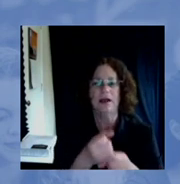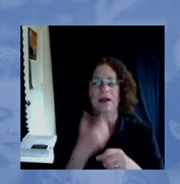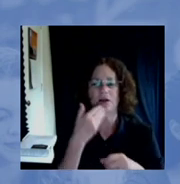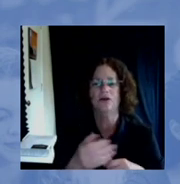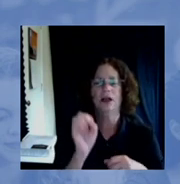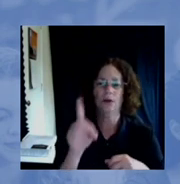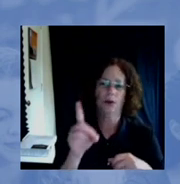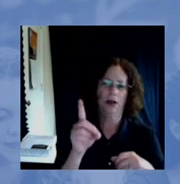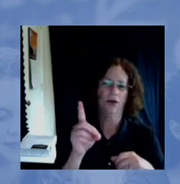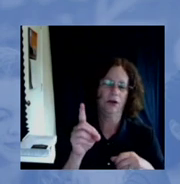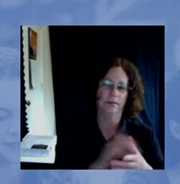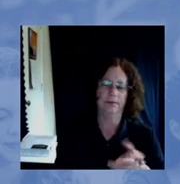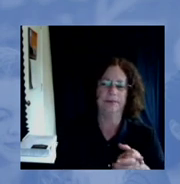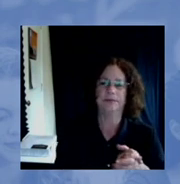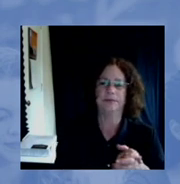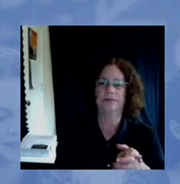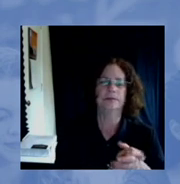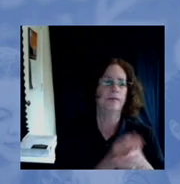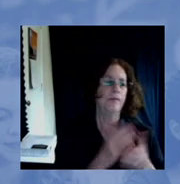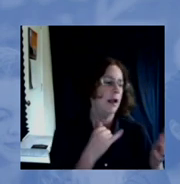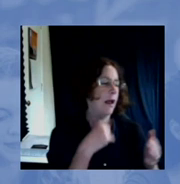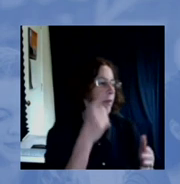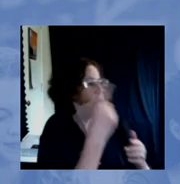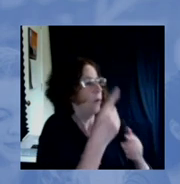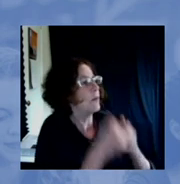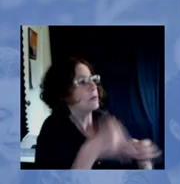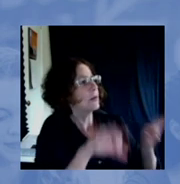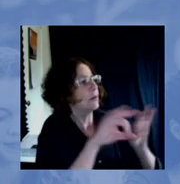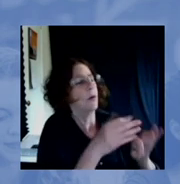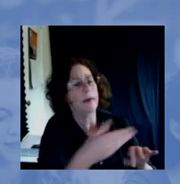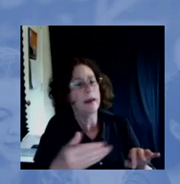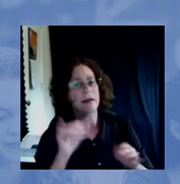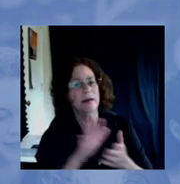I THINK ONE OF THE MOST IMPORTANT THINGS THAT SCHOOLS CAN DO AND SCHOOL DISTRICTS IS